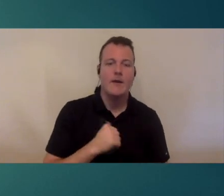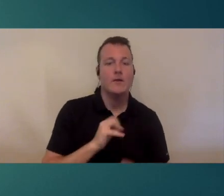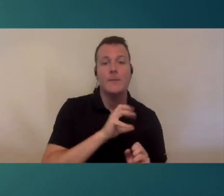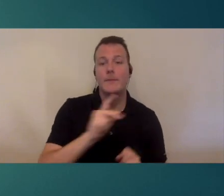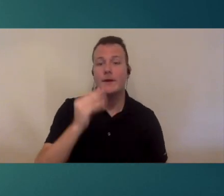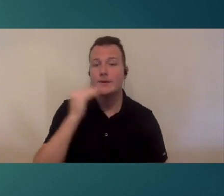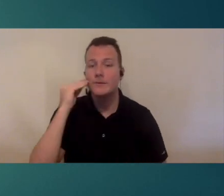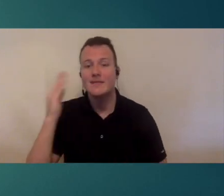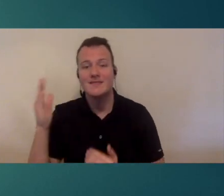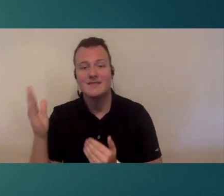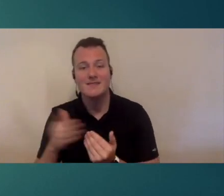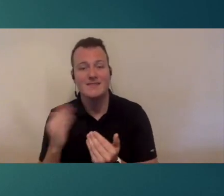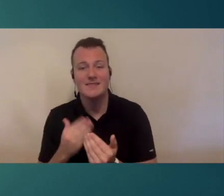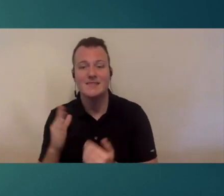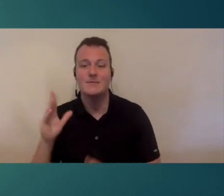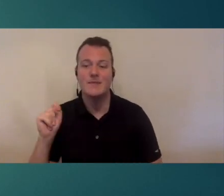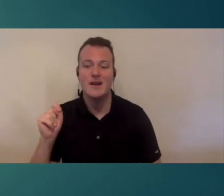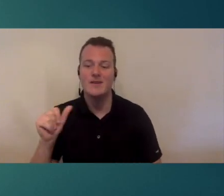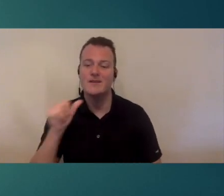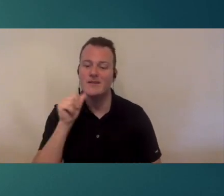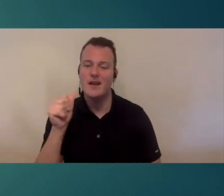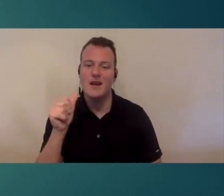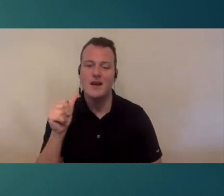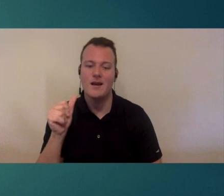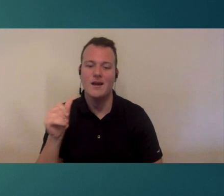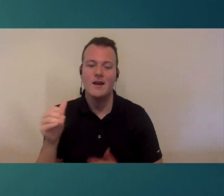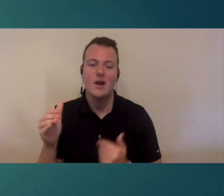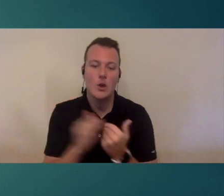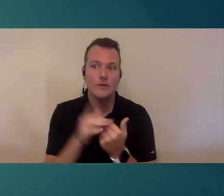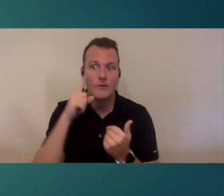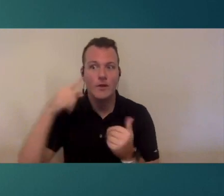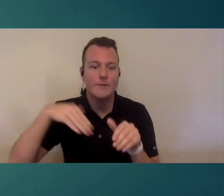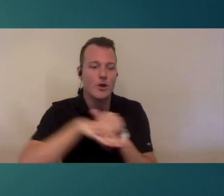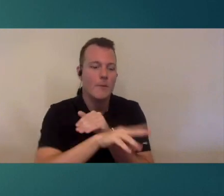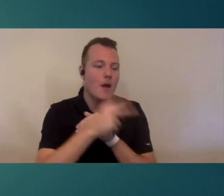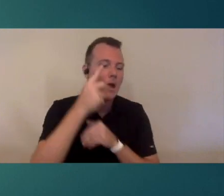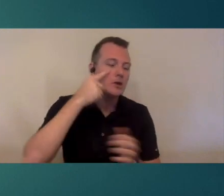head back home easily, but it's not so close they pop in on me. So I just made